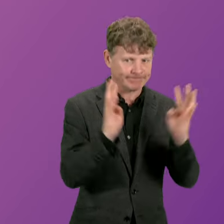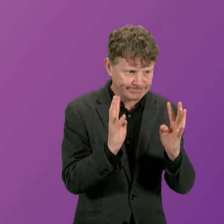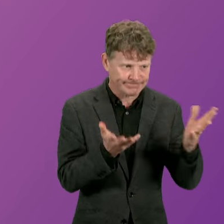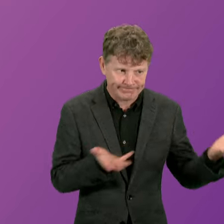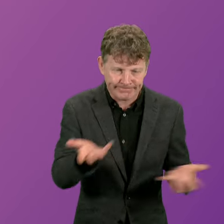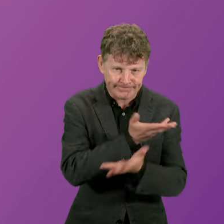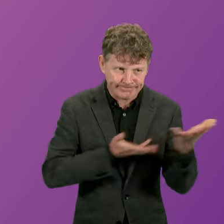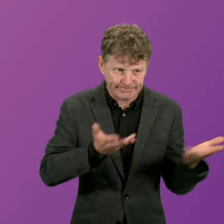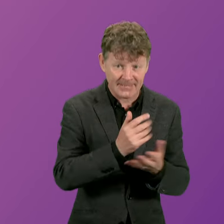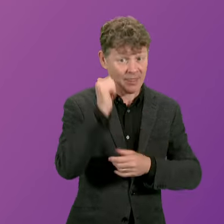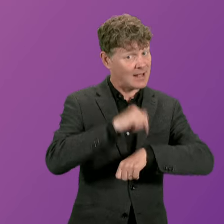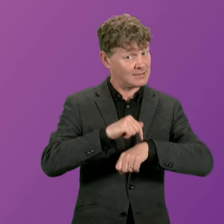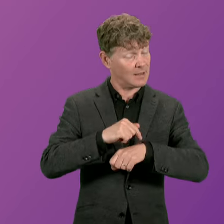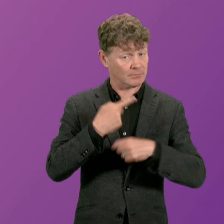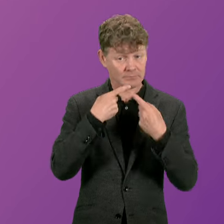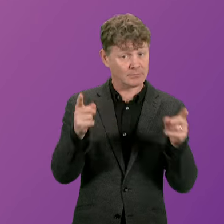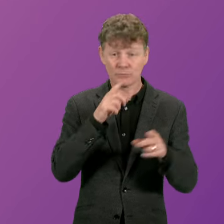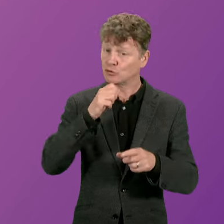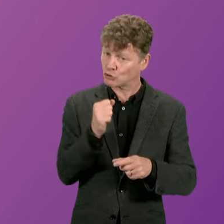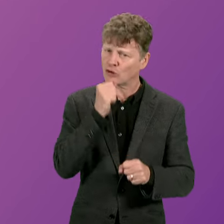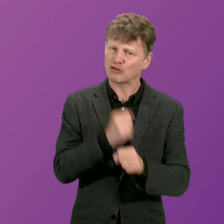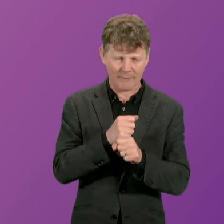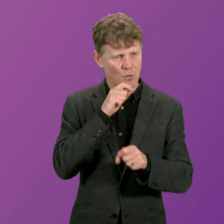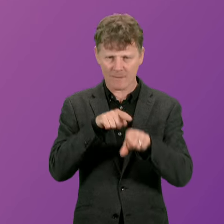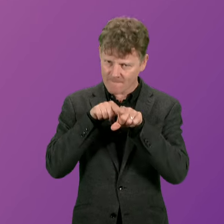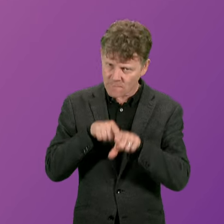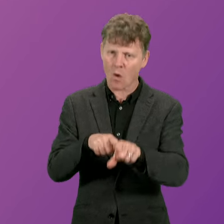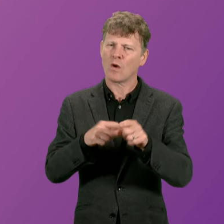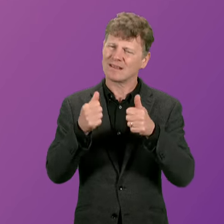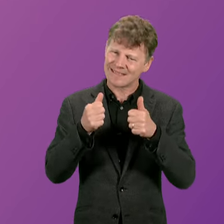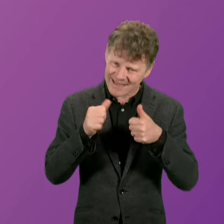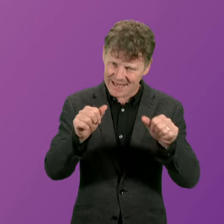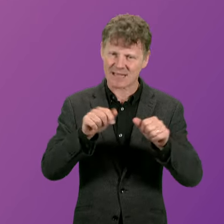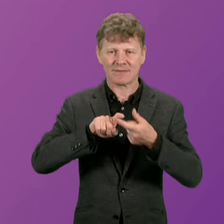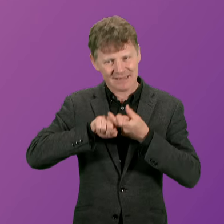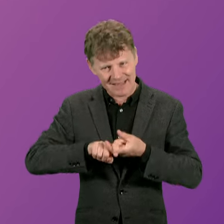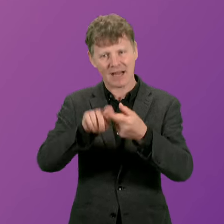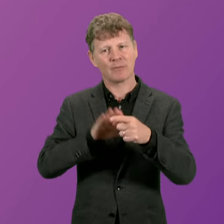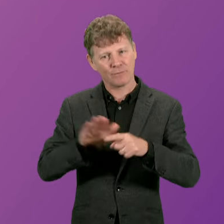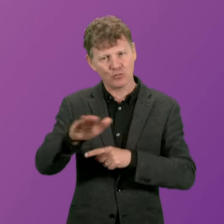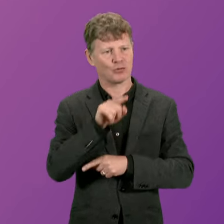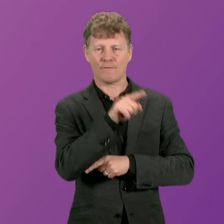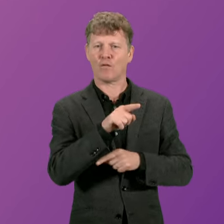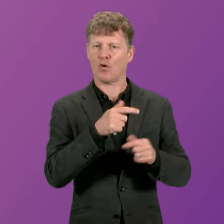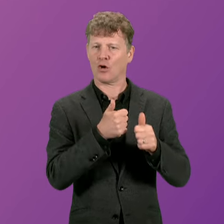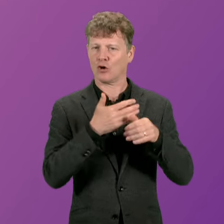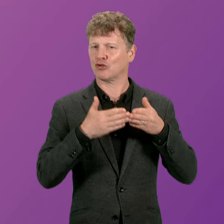the Government will leave no stone unturned in pursuing a successful, sustainable future for the yard and for the workers who are employed there.